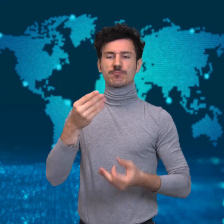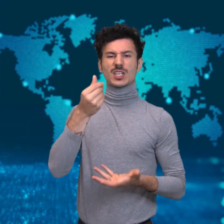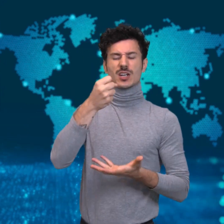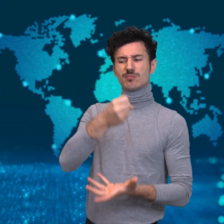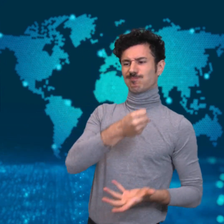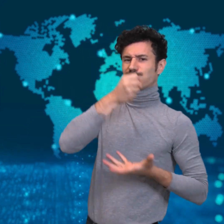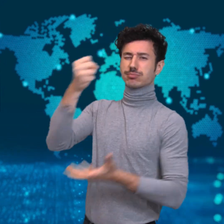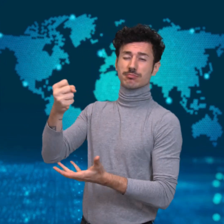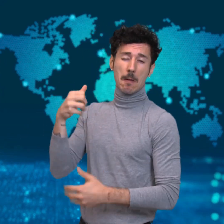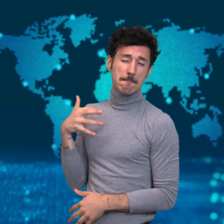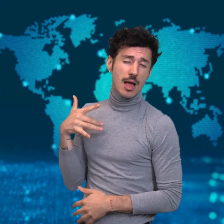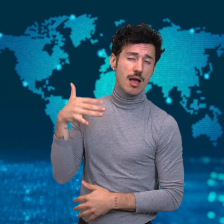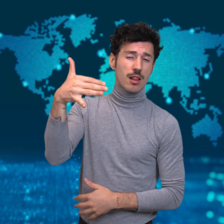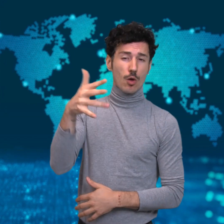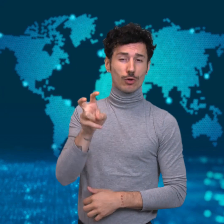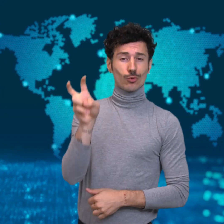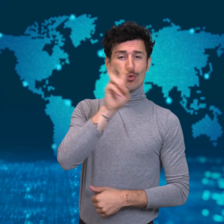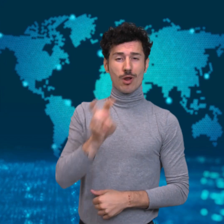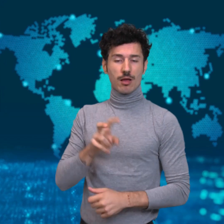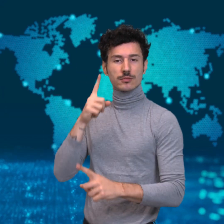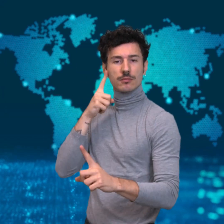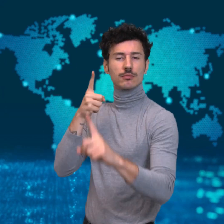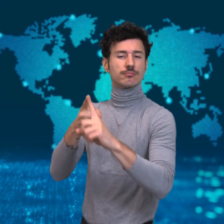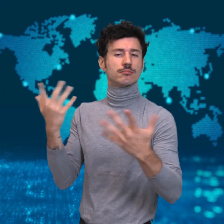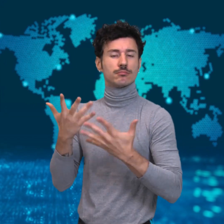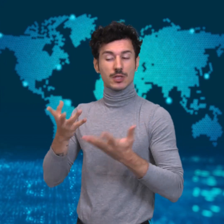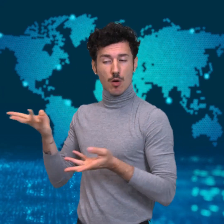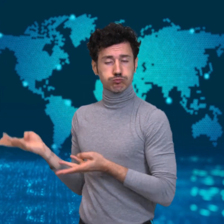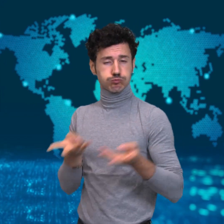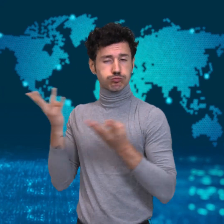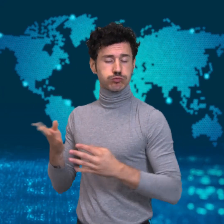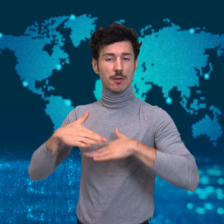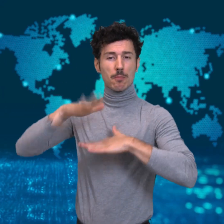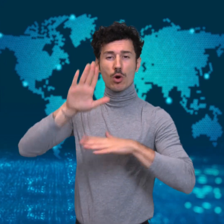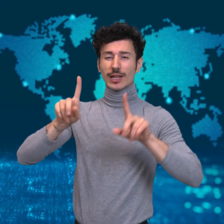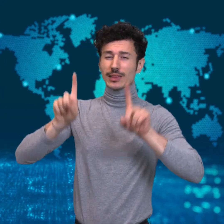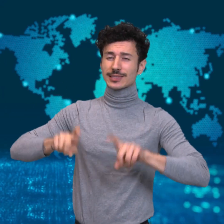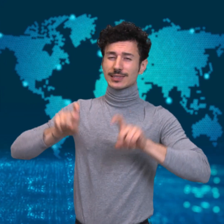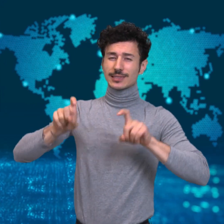The Bill & Melinda Gates Foundation is working with